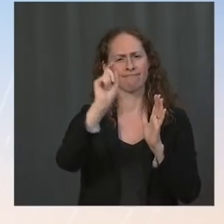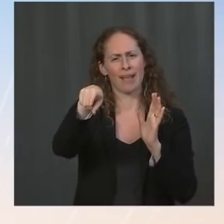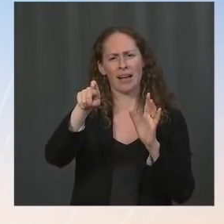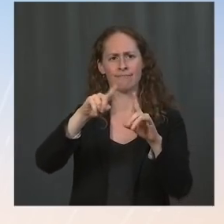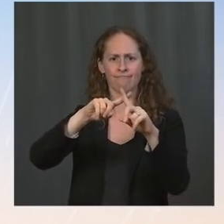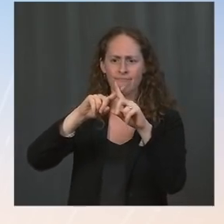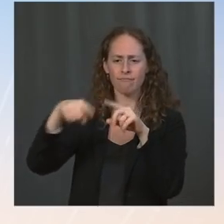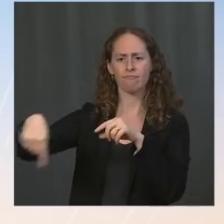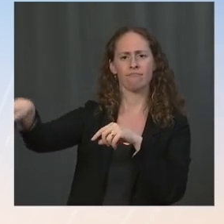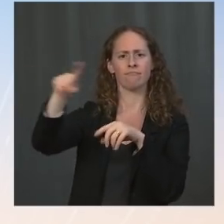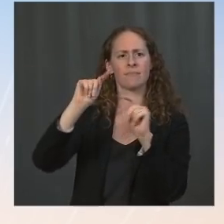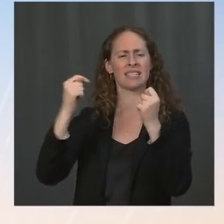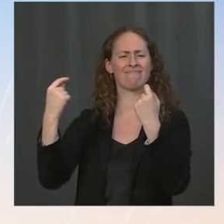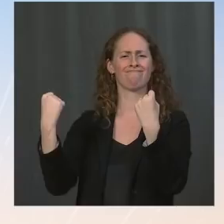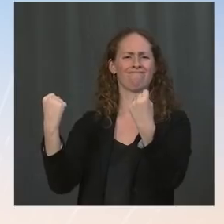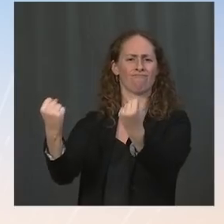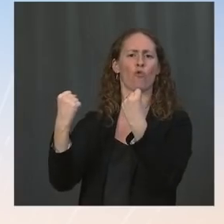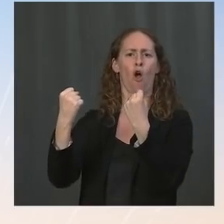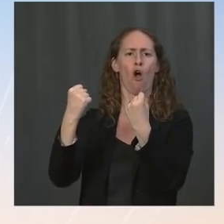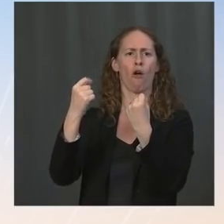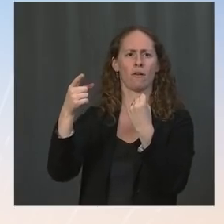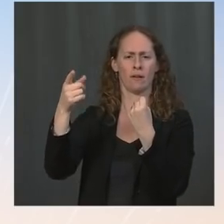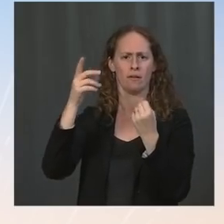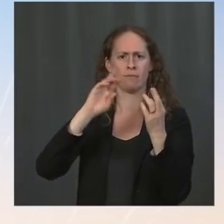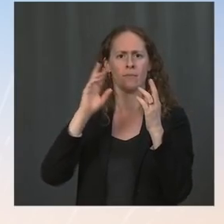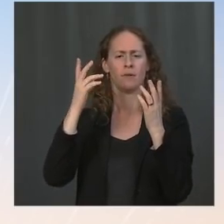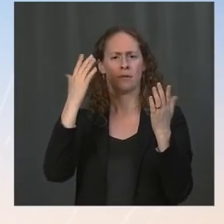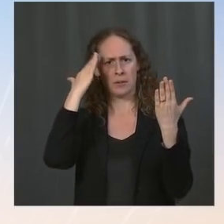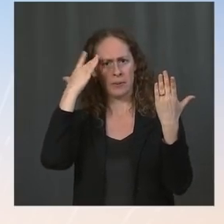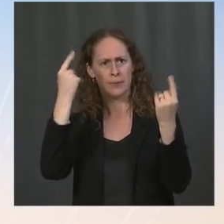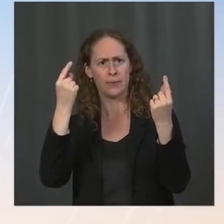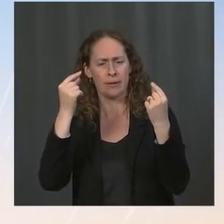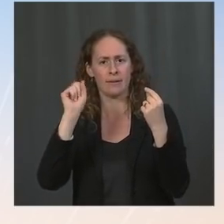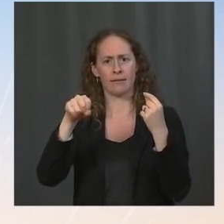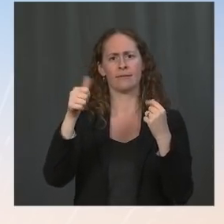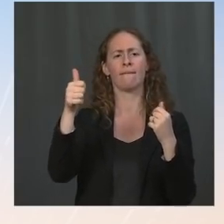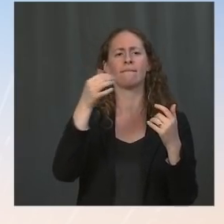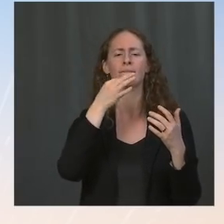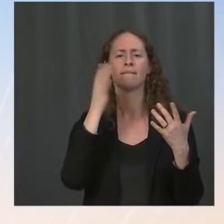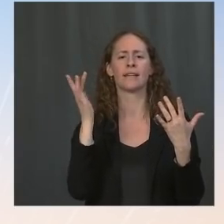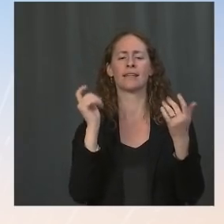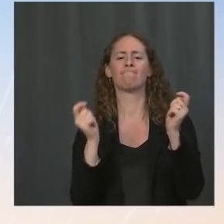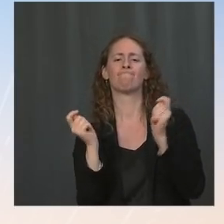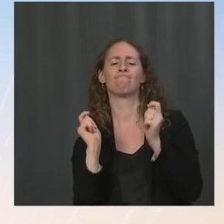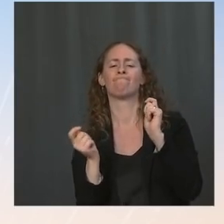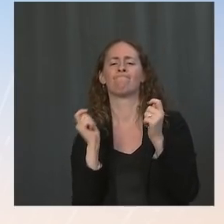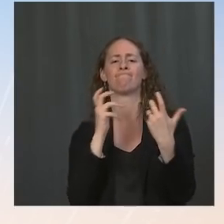you have to be nimble enough to adapt quickly. But I think we would argue this is actually government